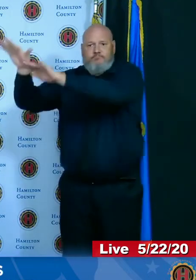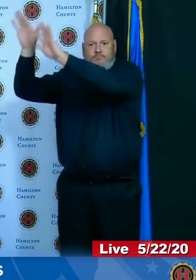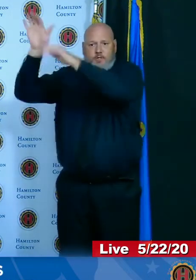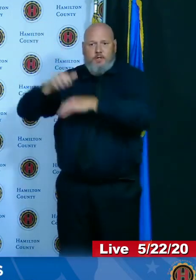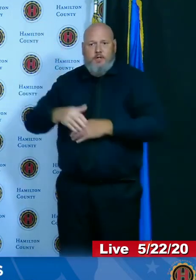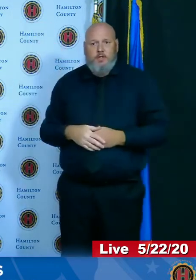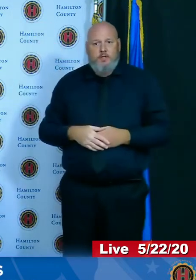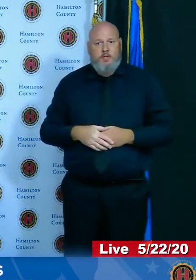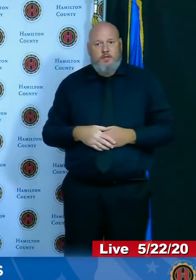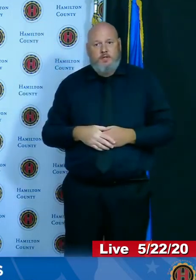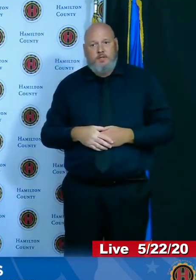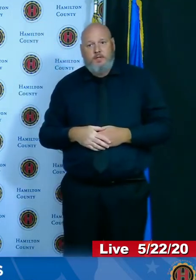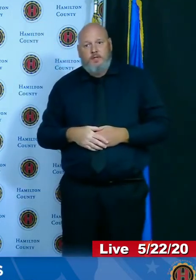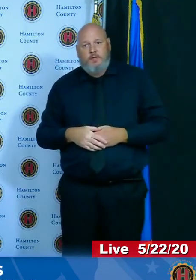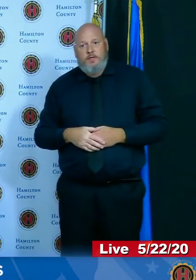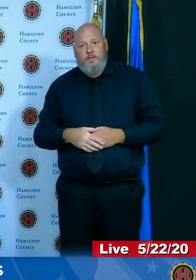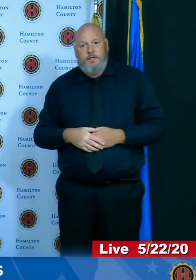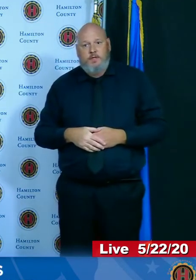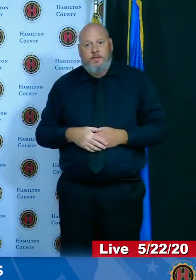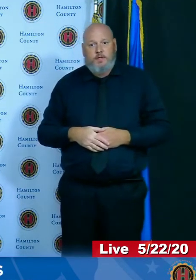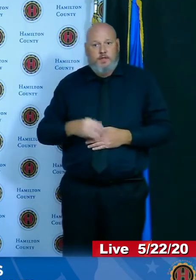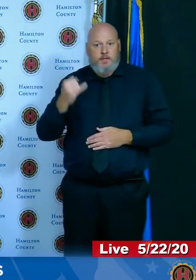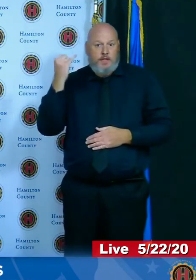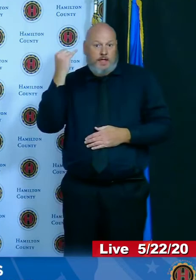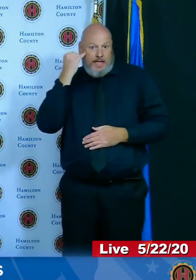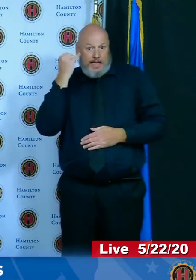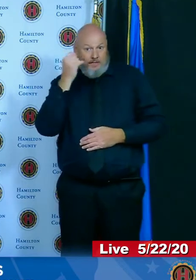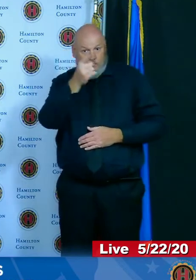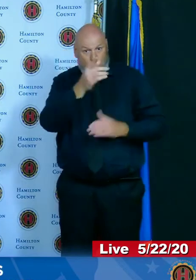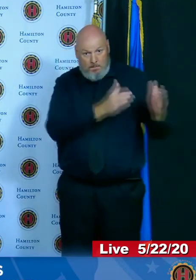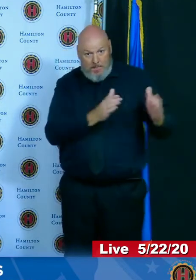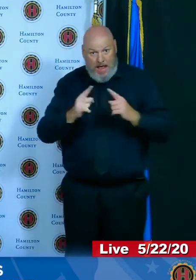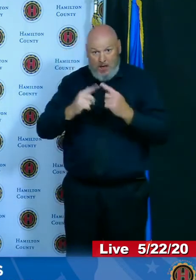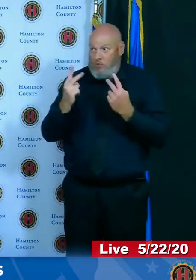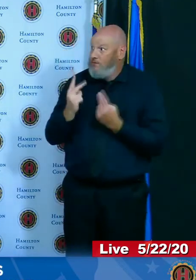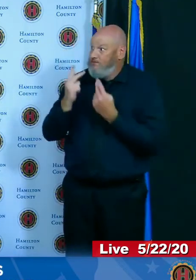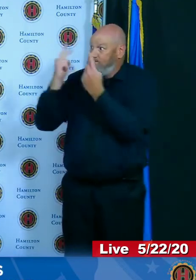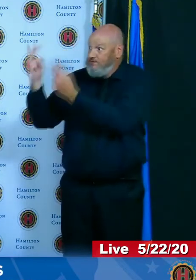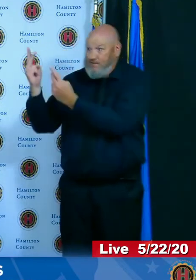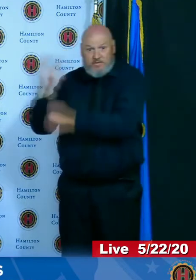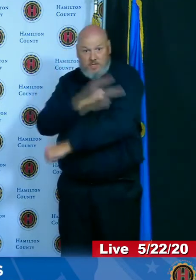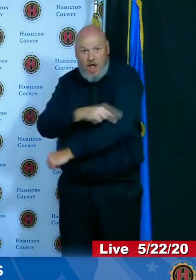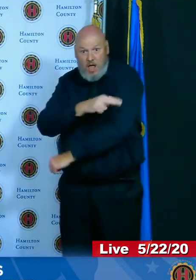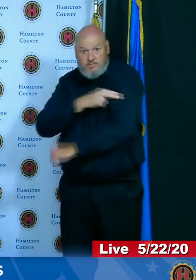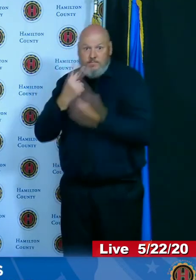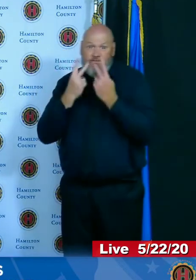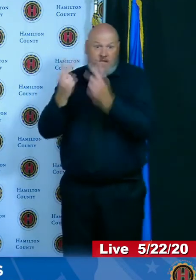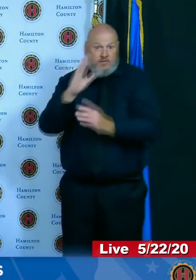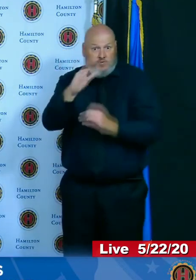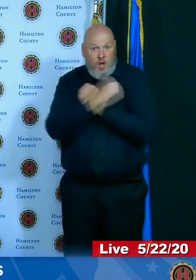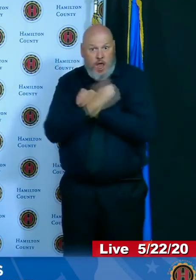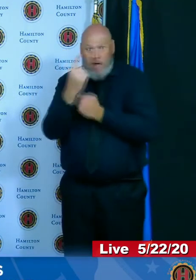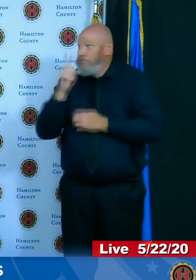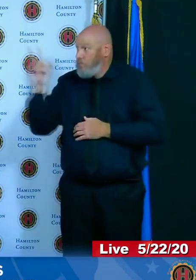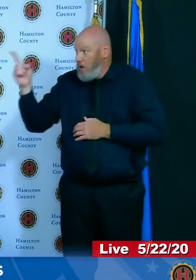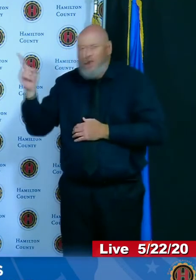for more specific restrictions by location so this gets to a point that we